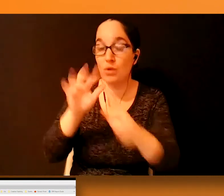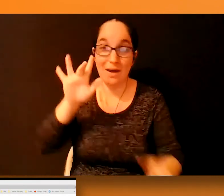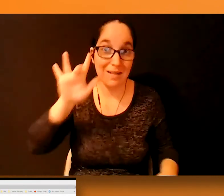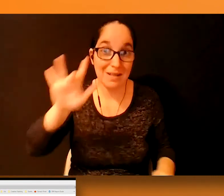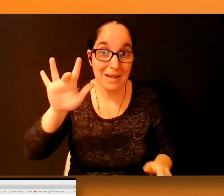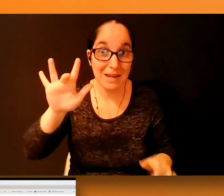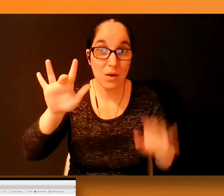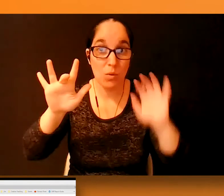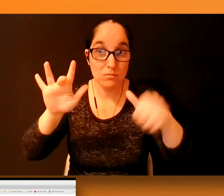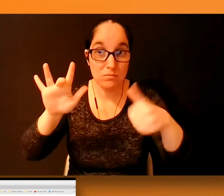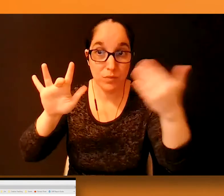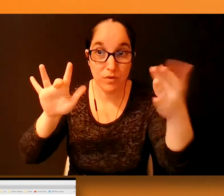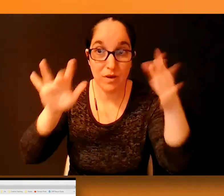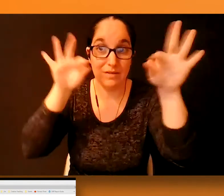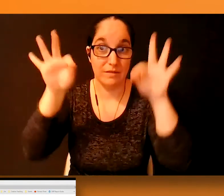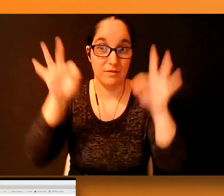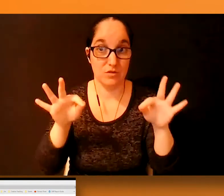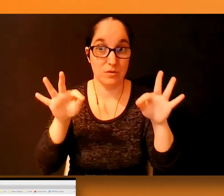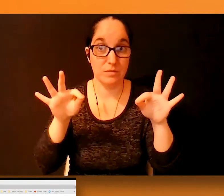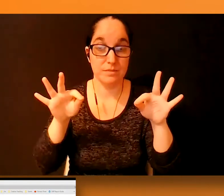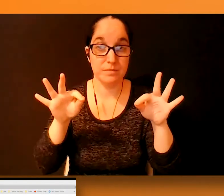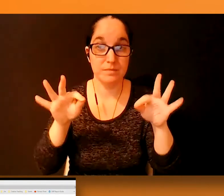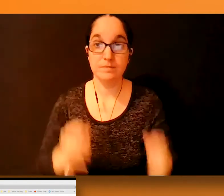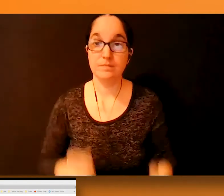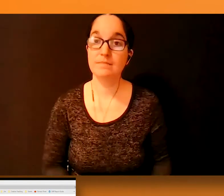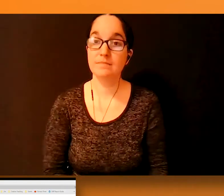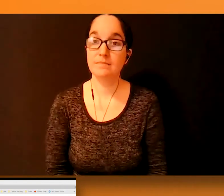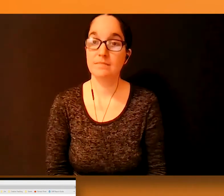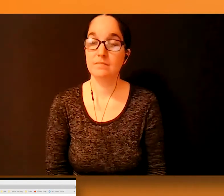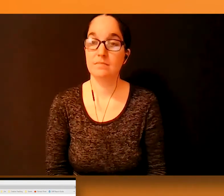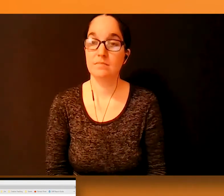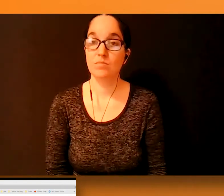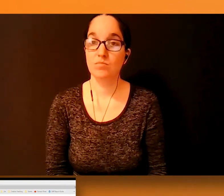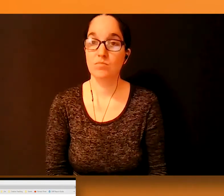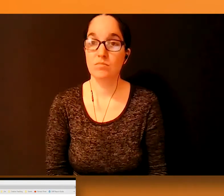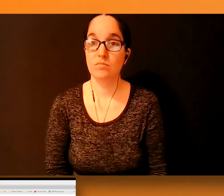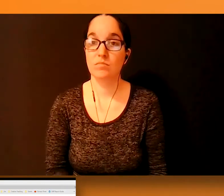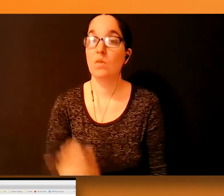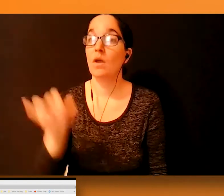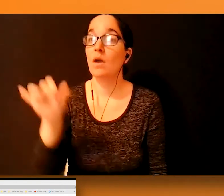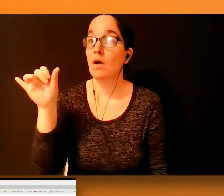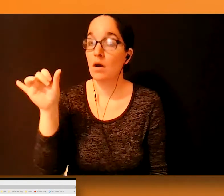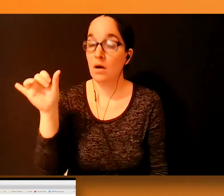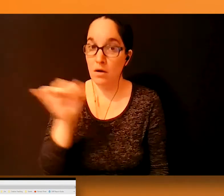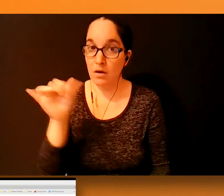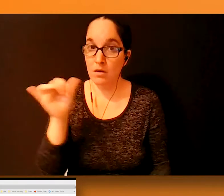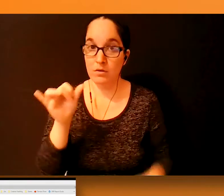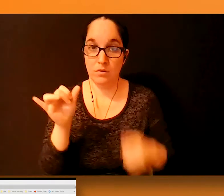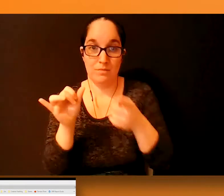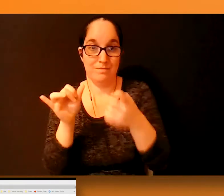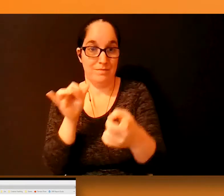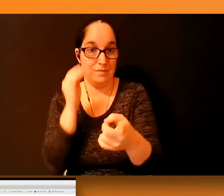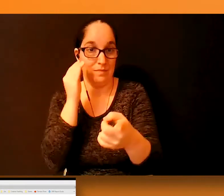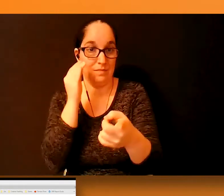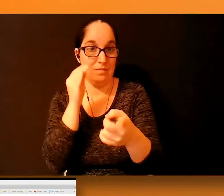you actually can click the words, like, within the passage, and it'll give you a definition and that whole thing.